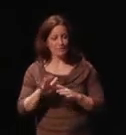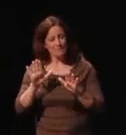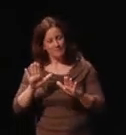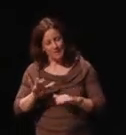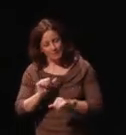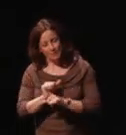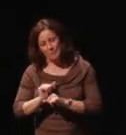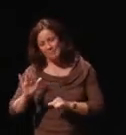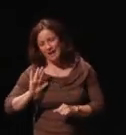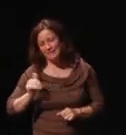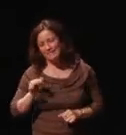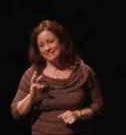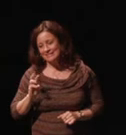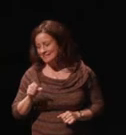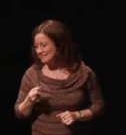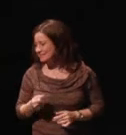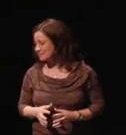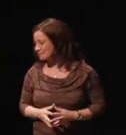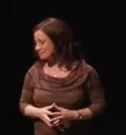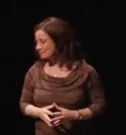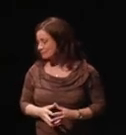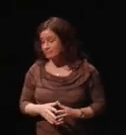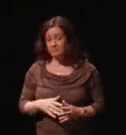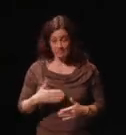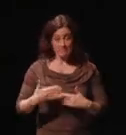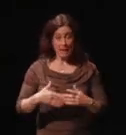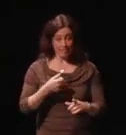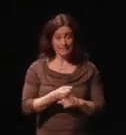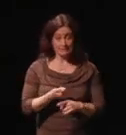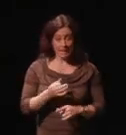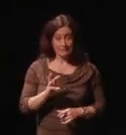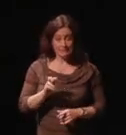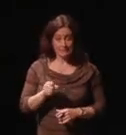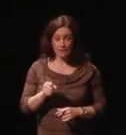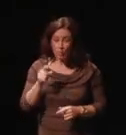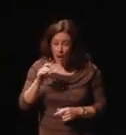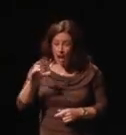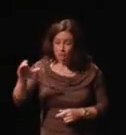in the 60s. By the 1960s, there are hundreds of computer games,